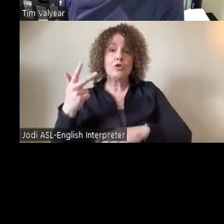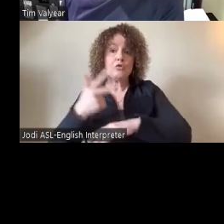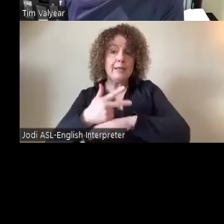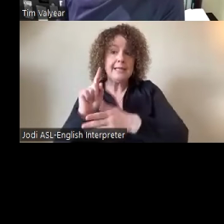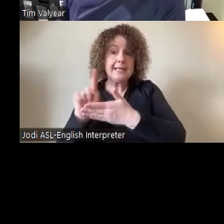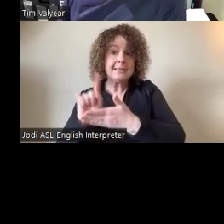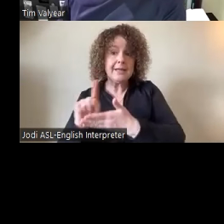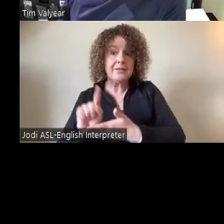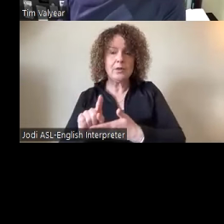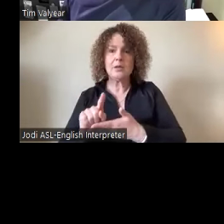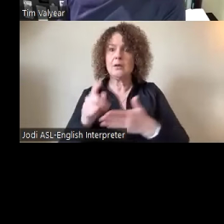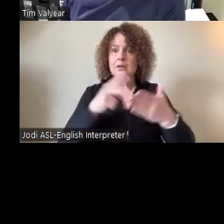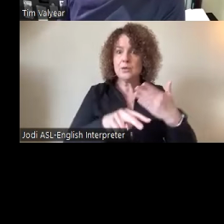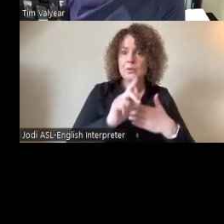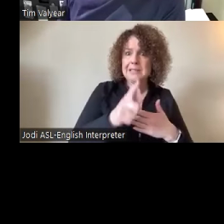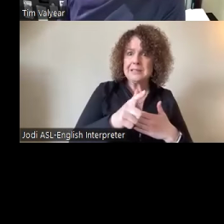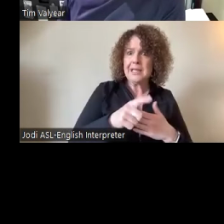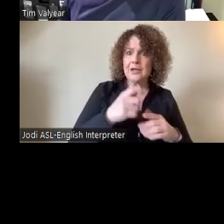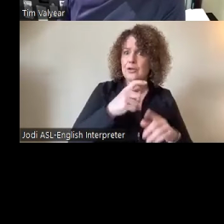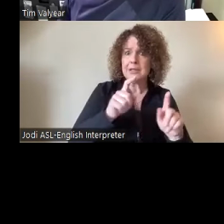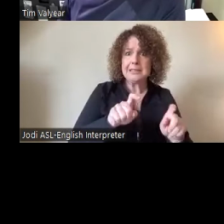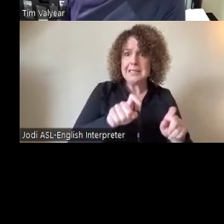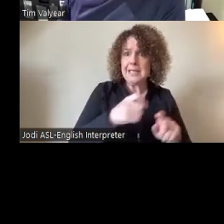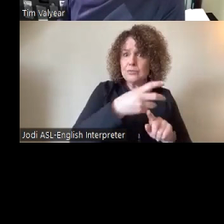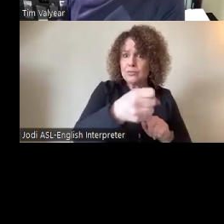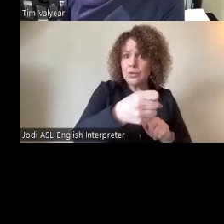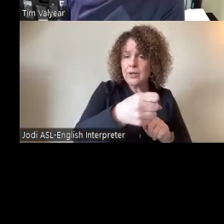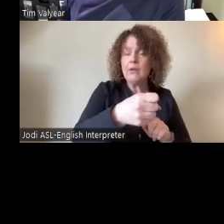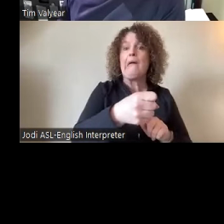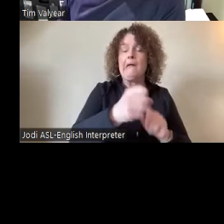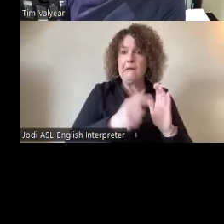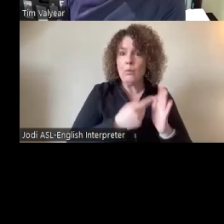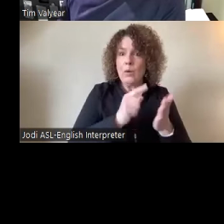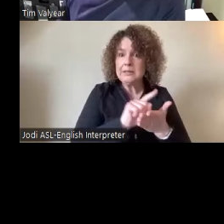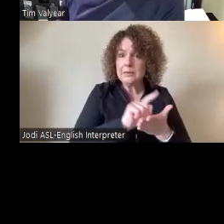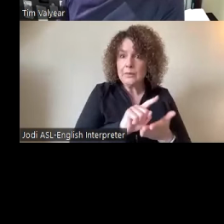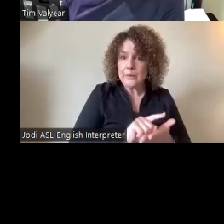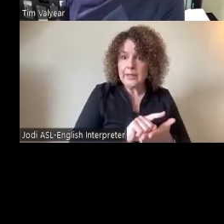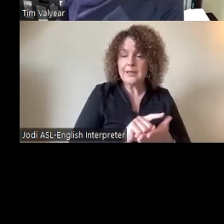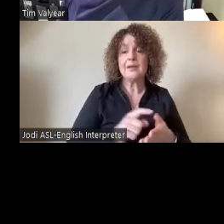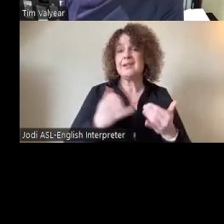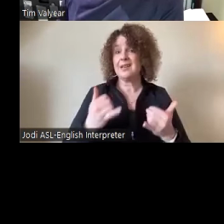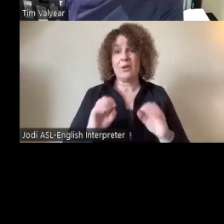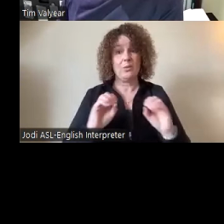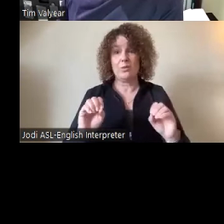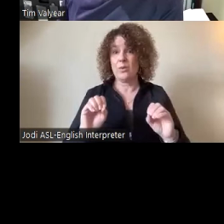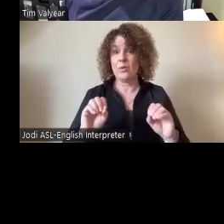availability of the testing. At my one job, we started off with three days a week. Two weeks later, when we ran out